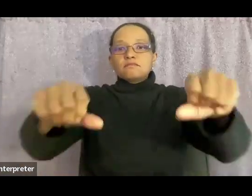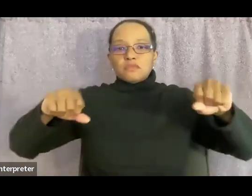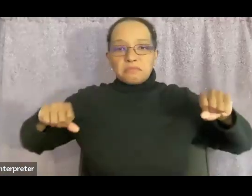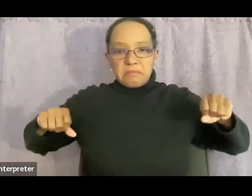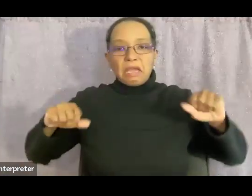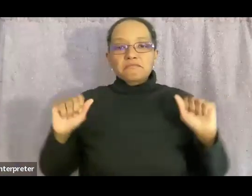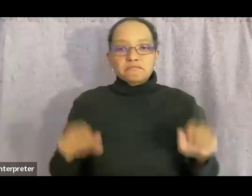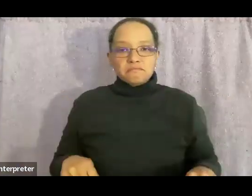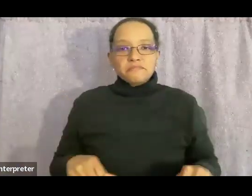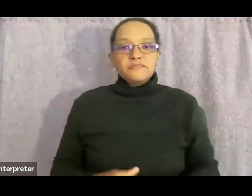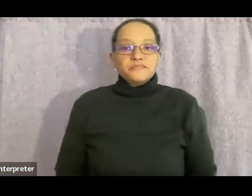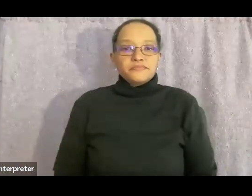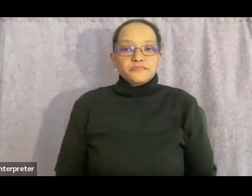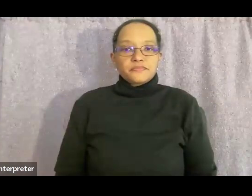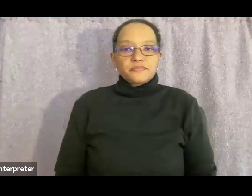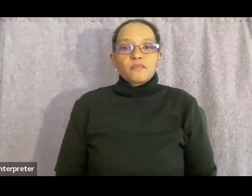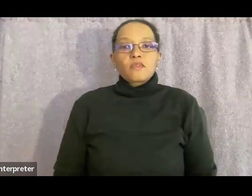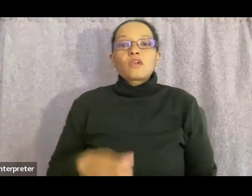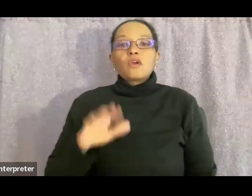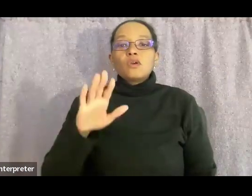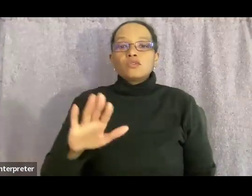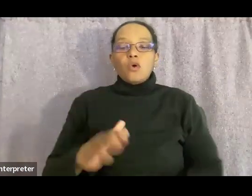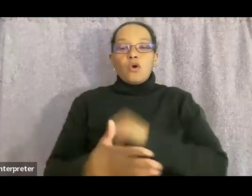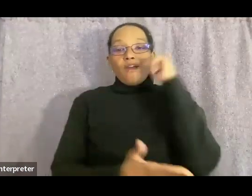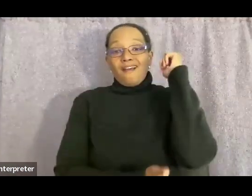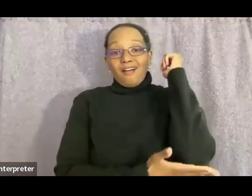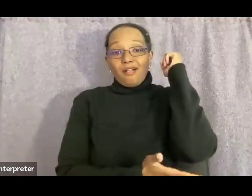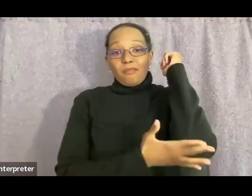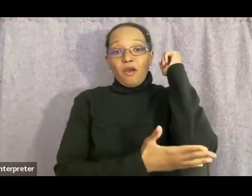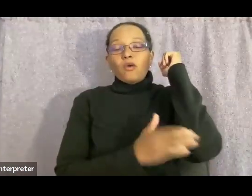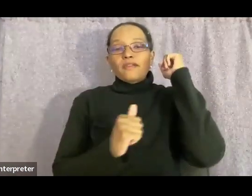And the elbows can be tucked into your side or up in the air.